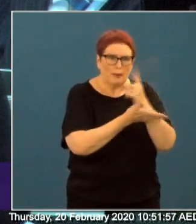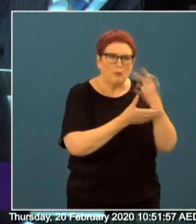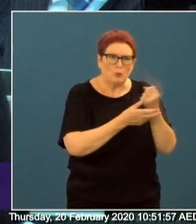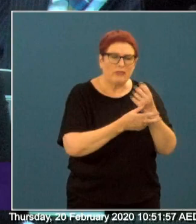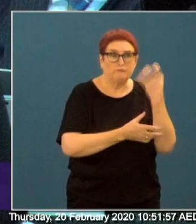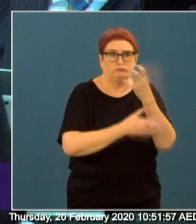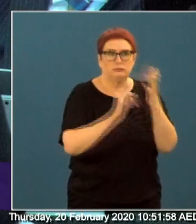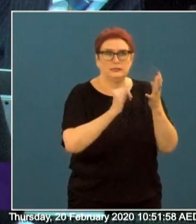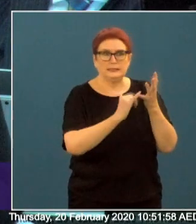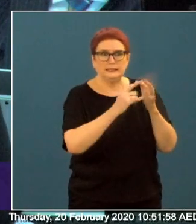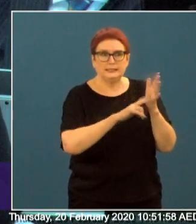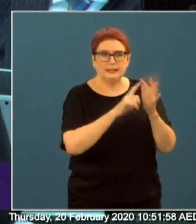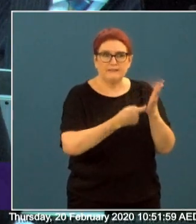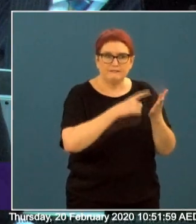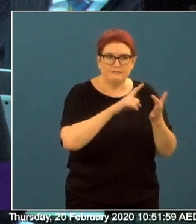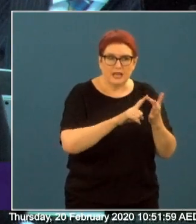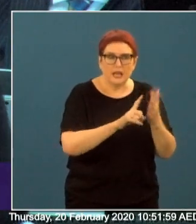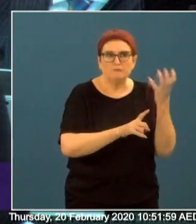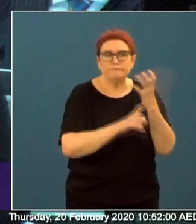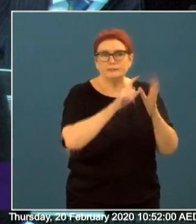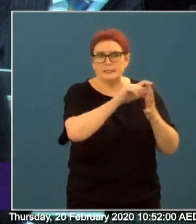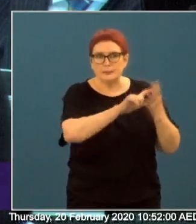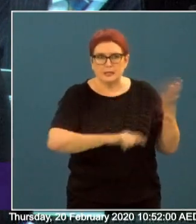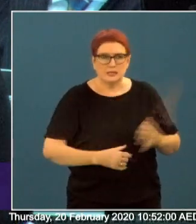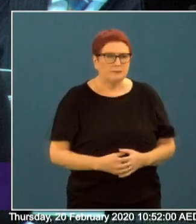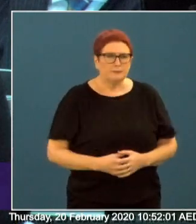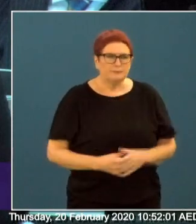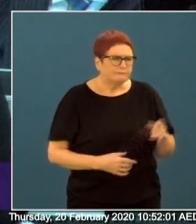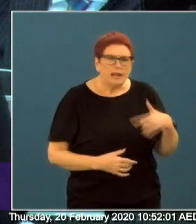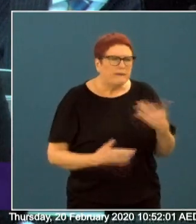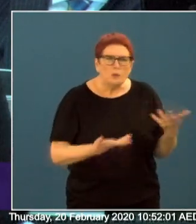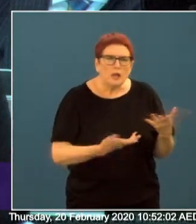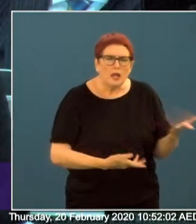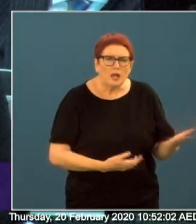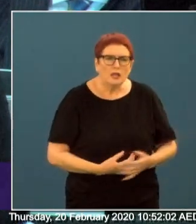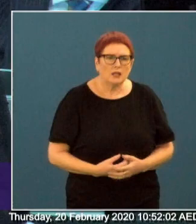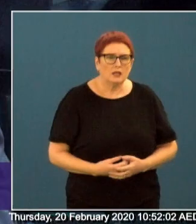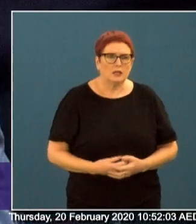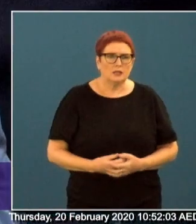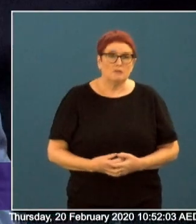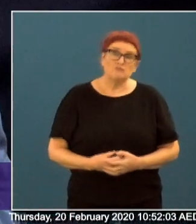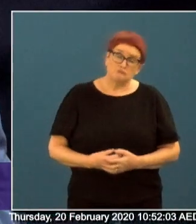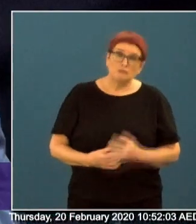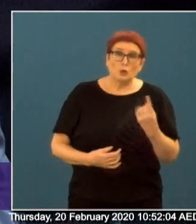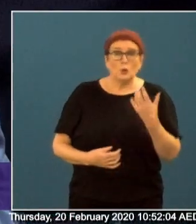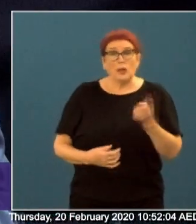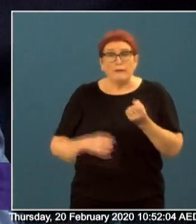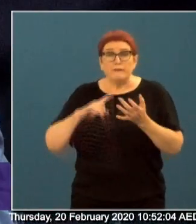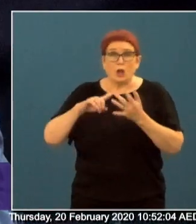where are we likely to find such people in the community? Many people with intellectual disability